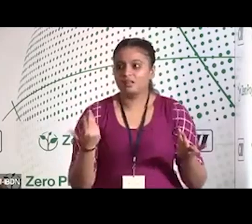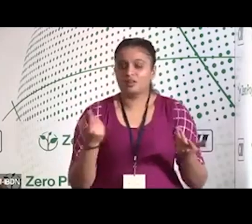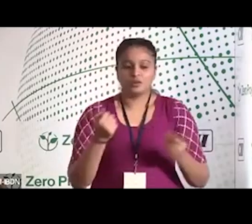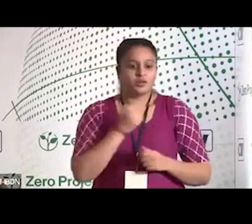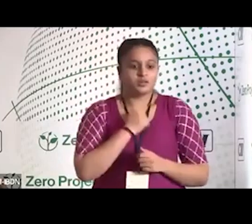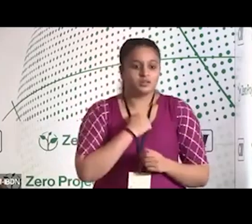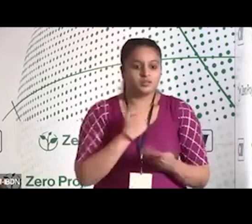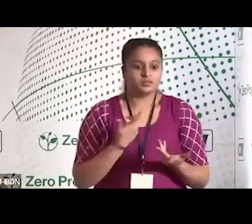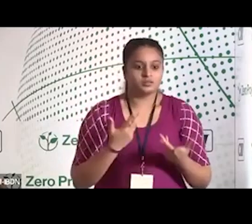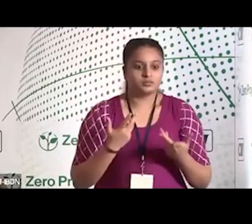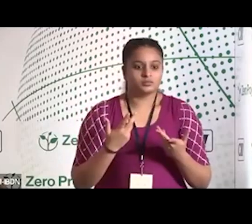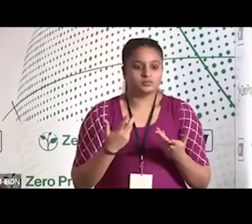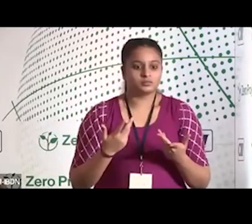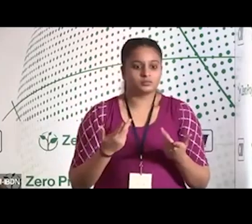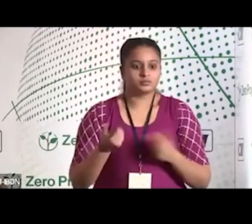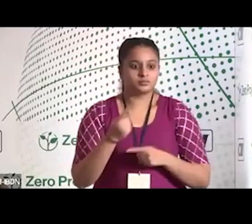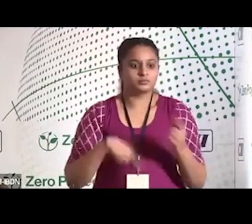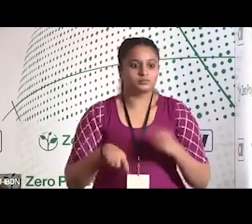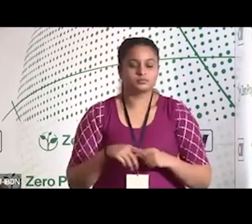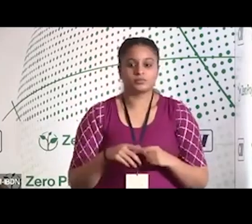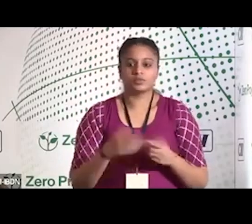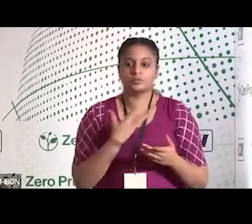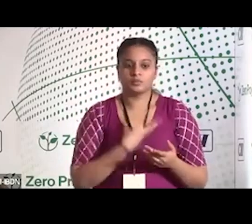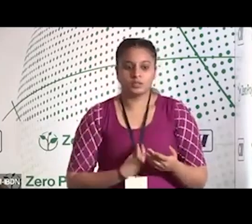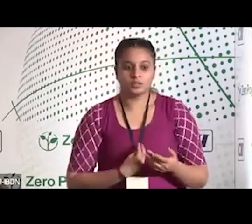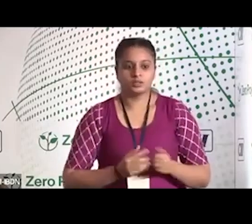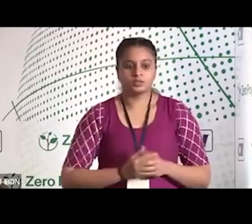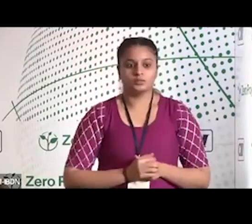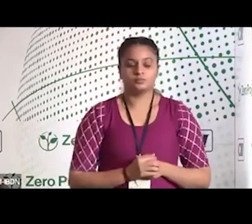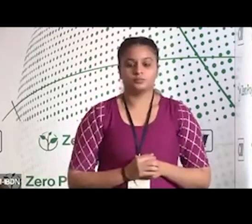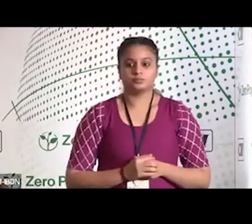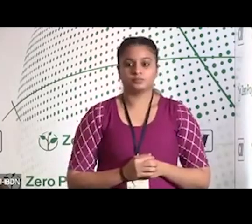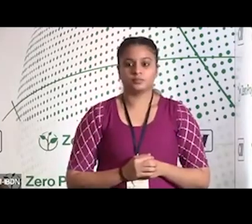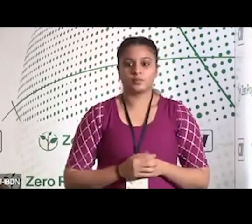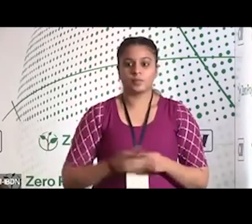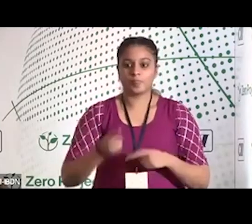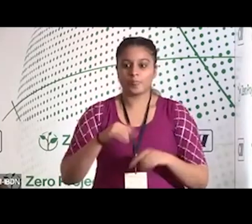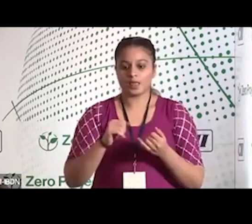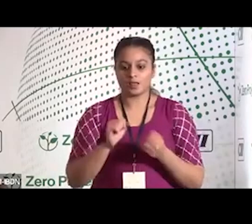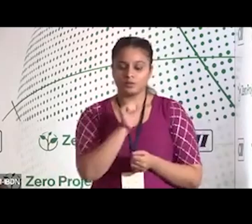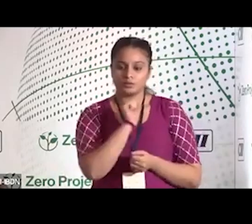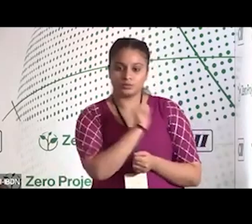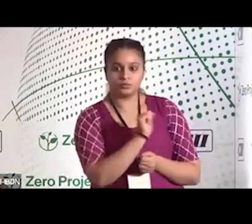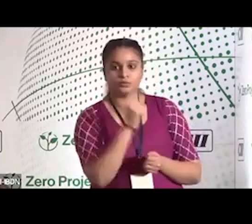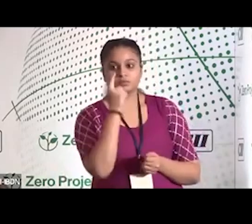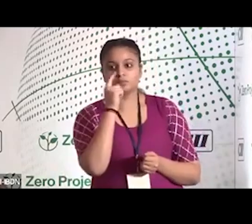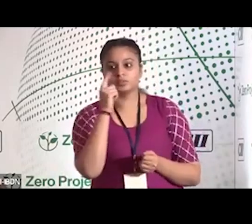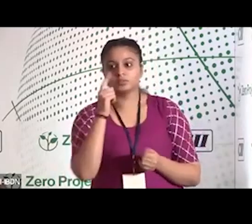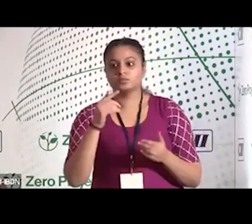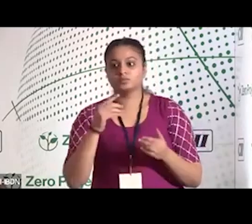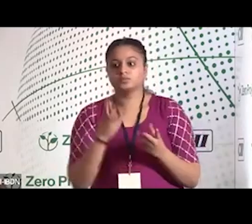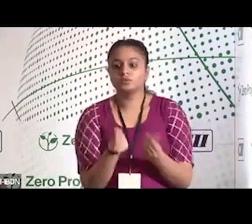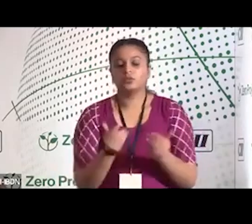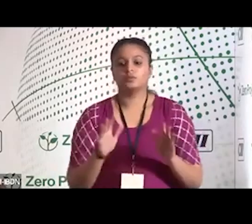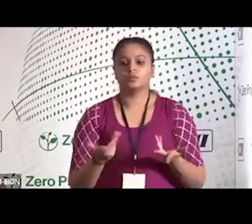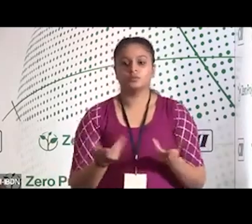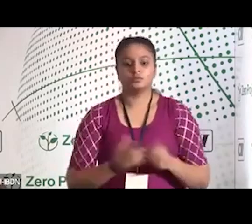just to make her feel quite bad about herself. However, she persisted,